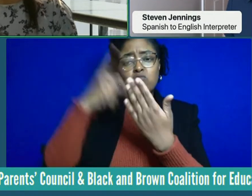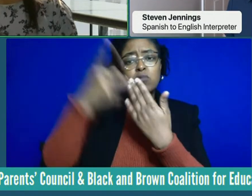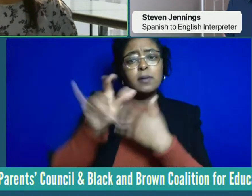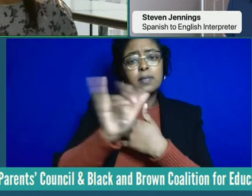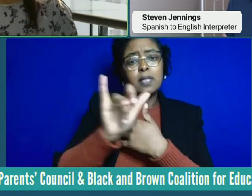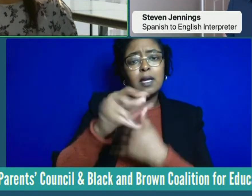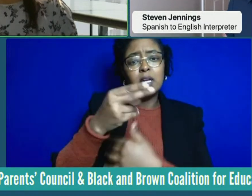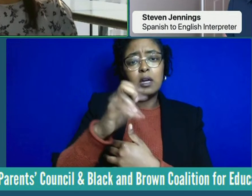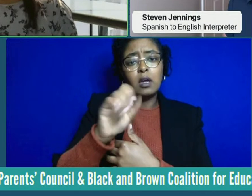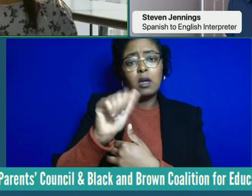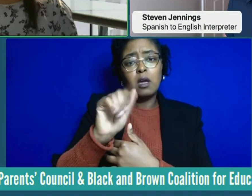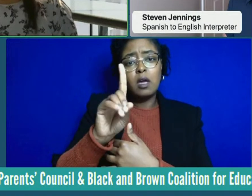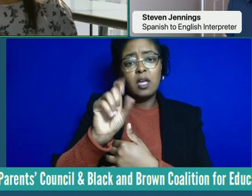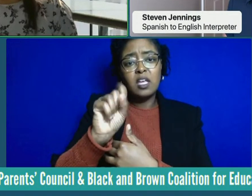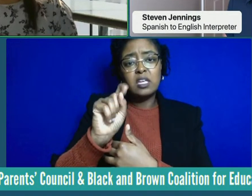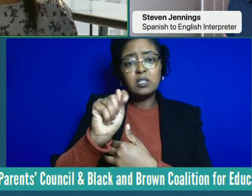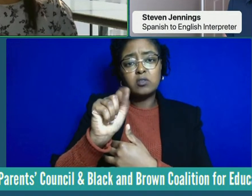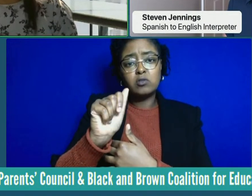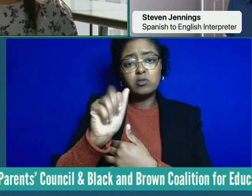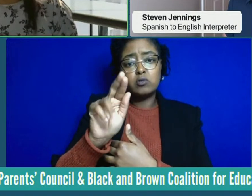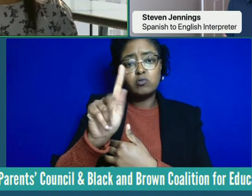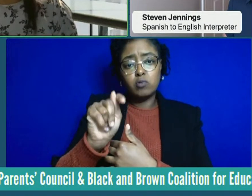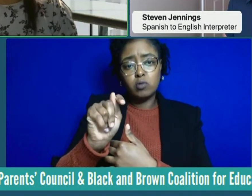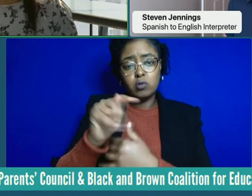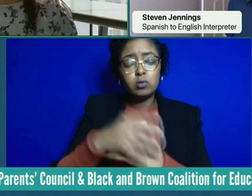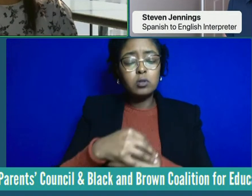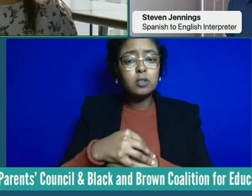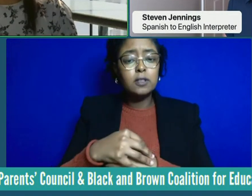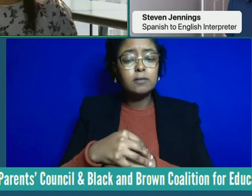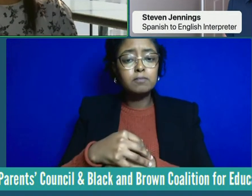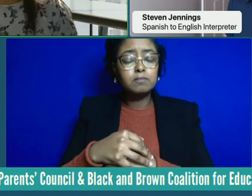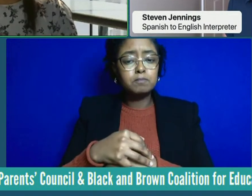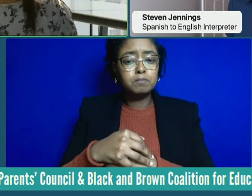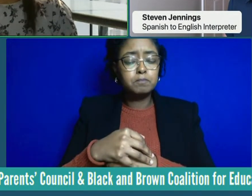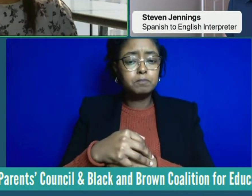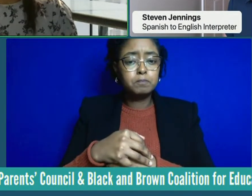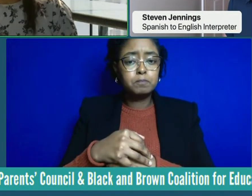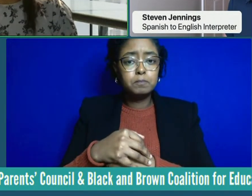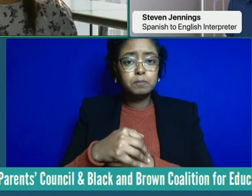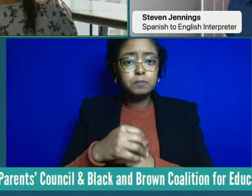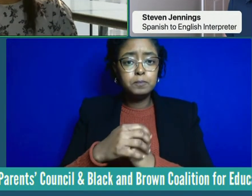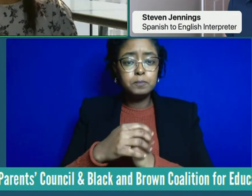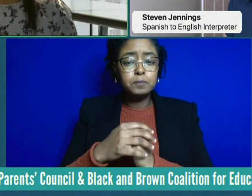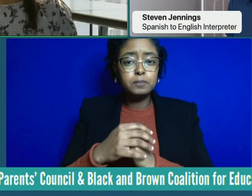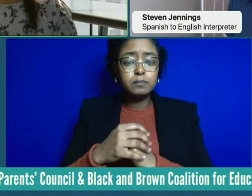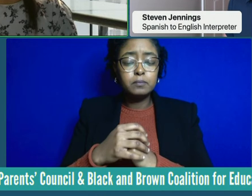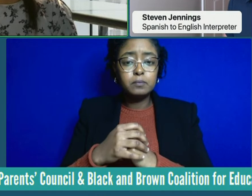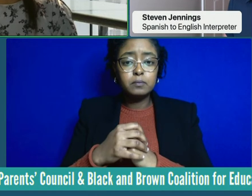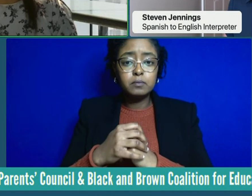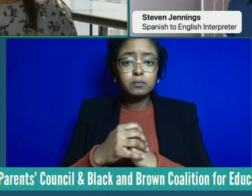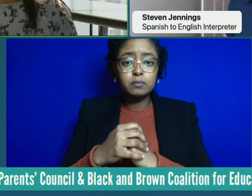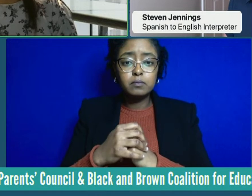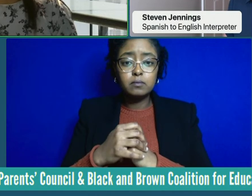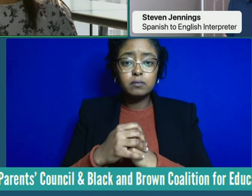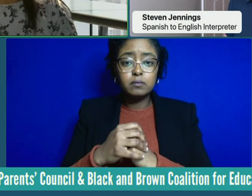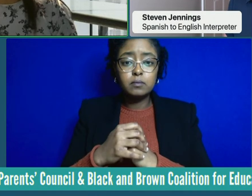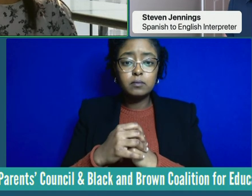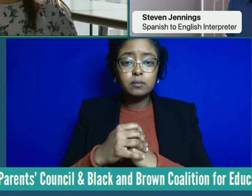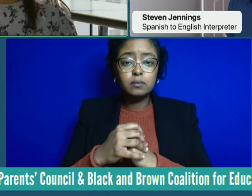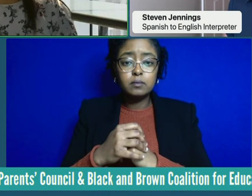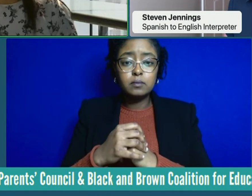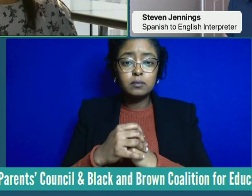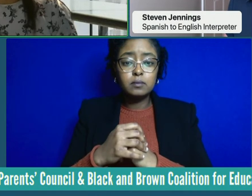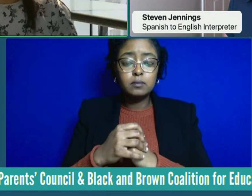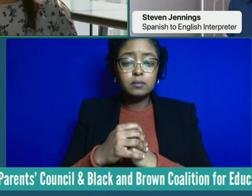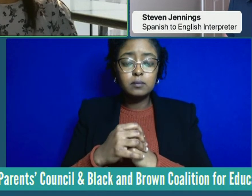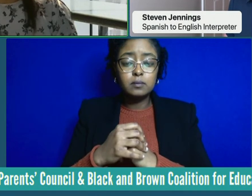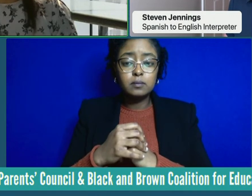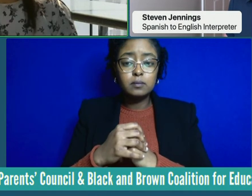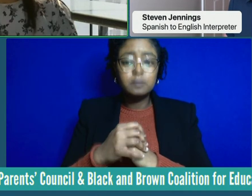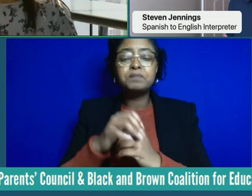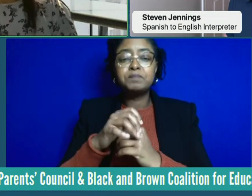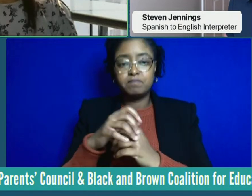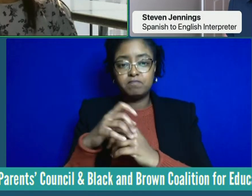programs like head start. Don't